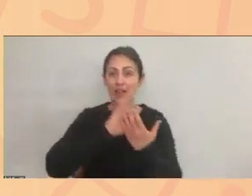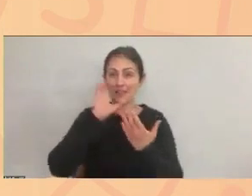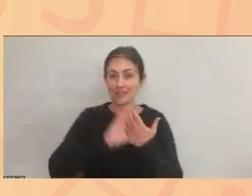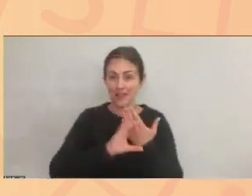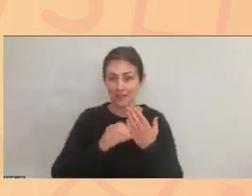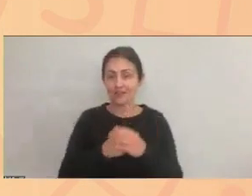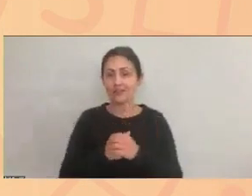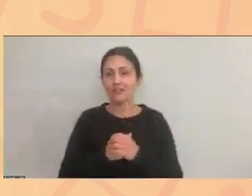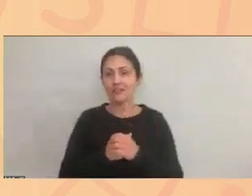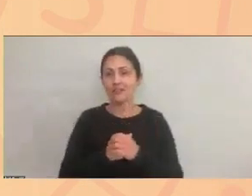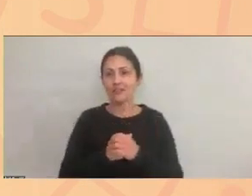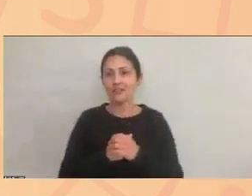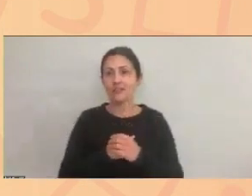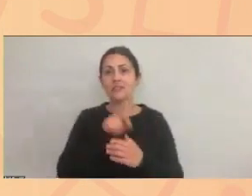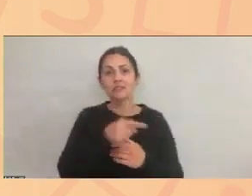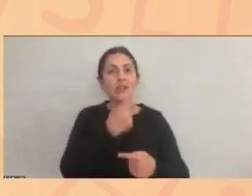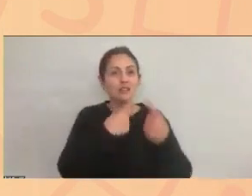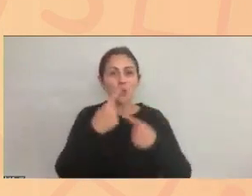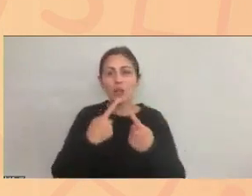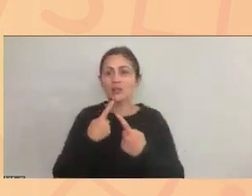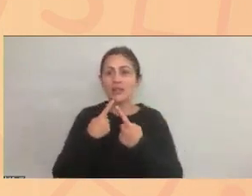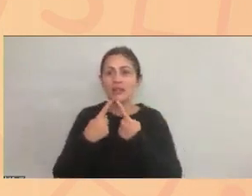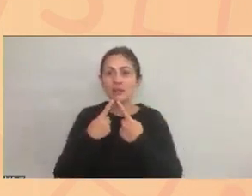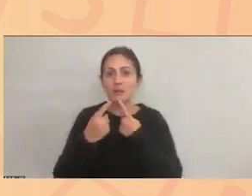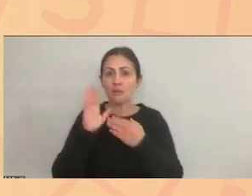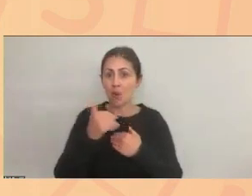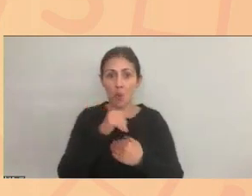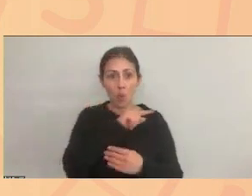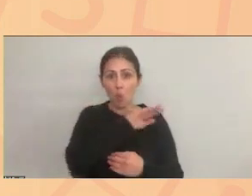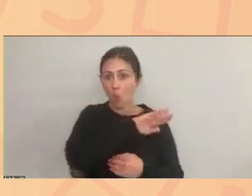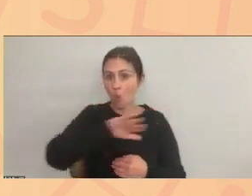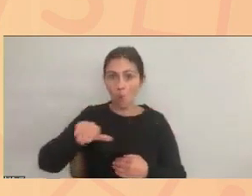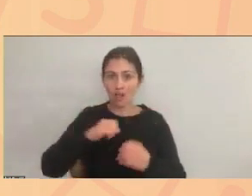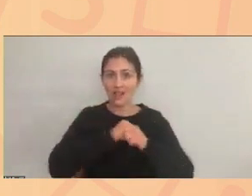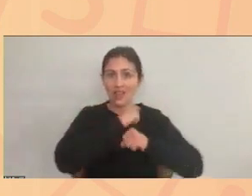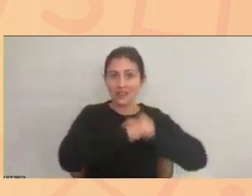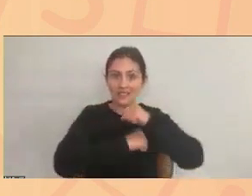Tells us about all the seasons we have like the (UNKNOWN) season,